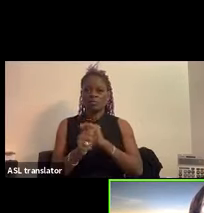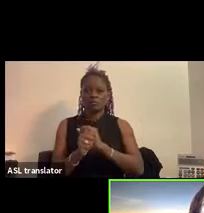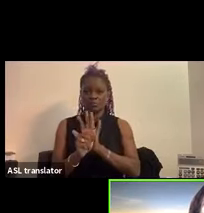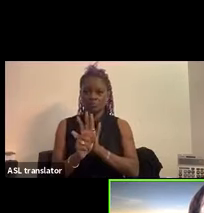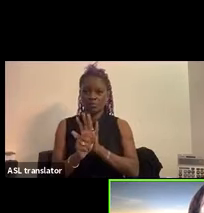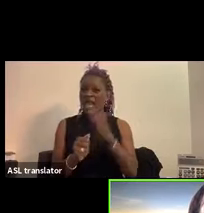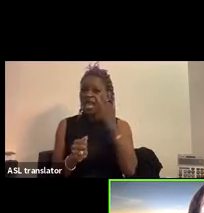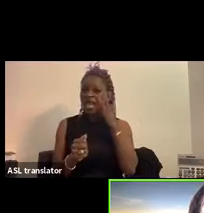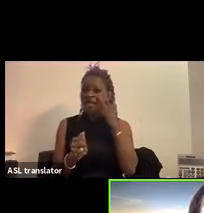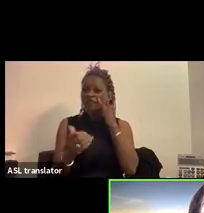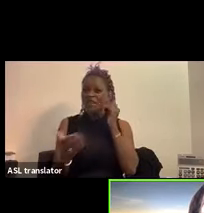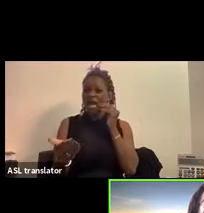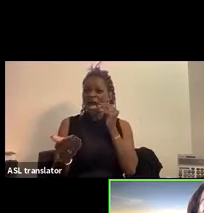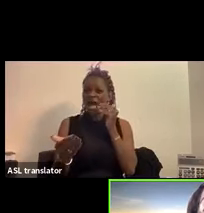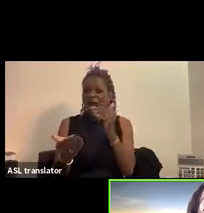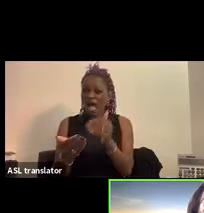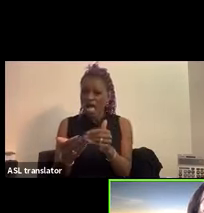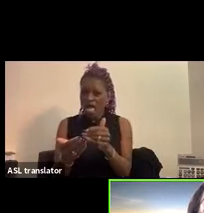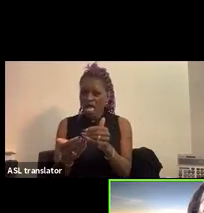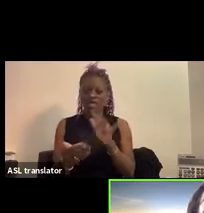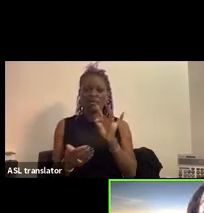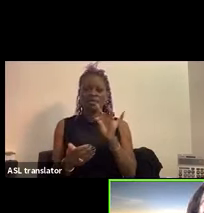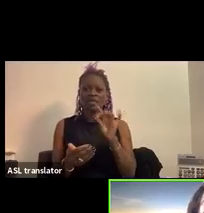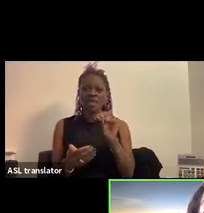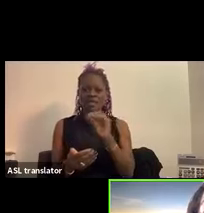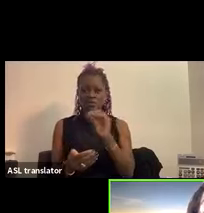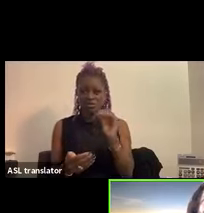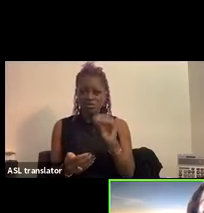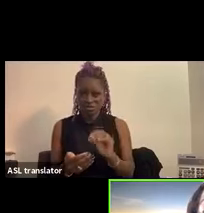eligible residents having received at least one dose of vaccine.